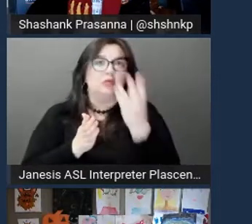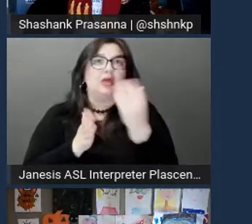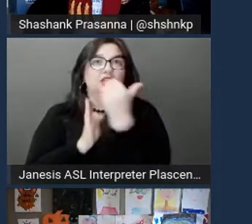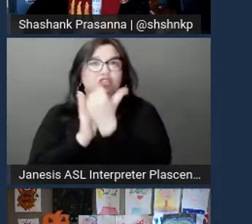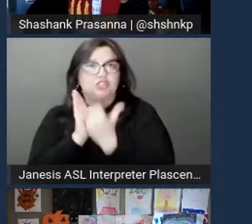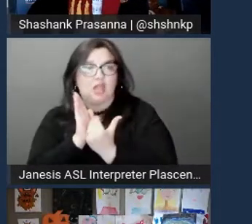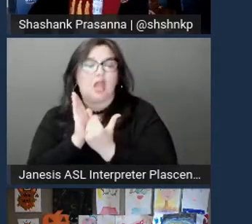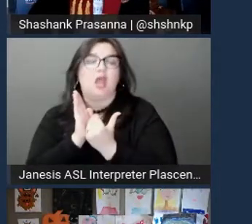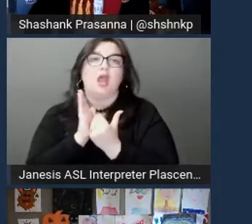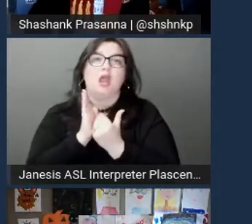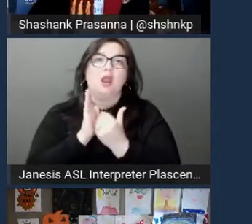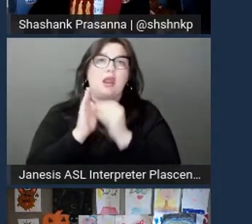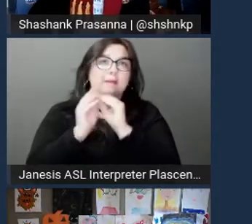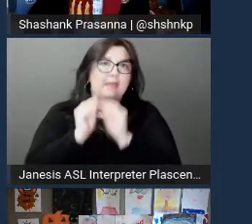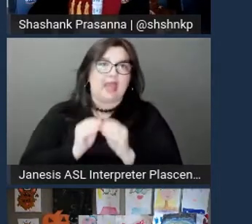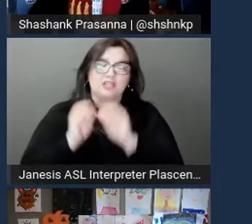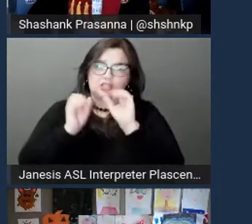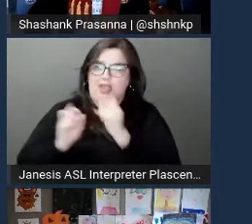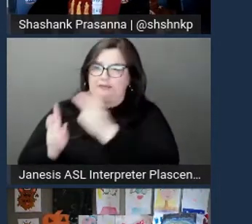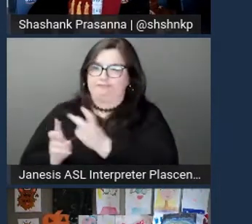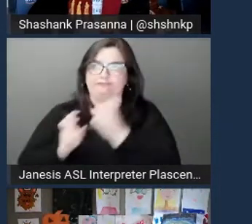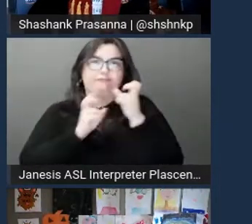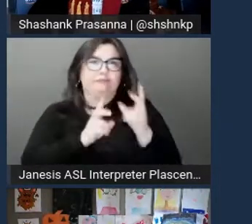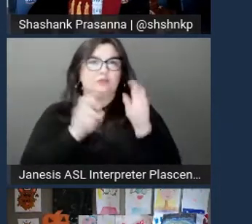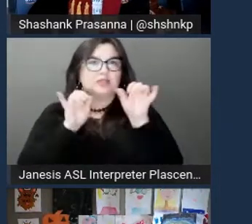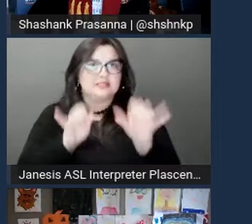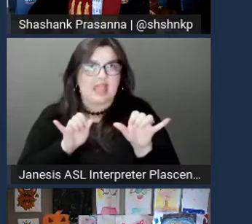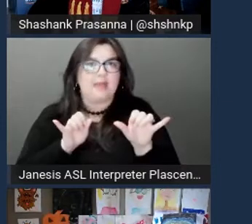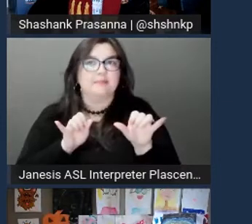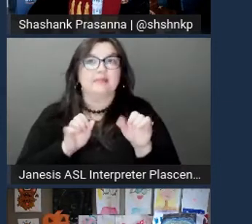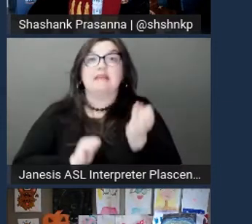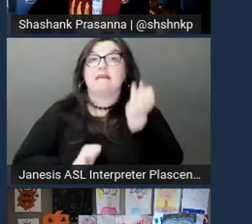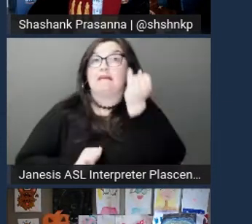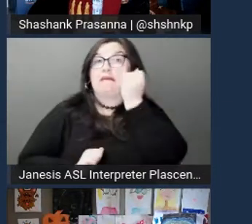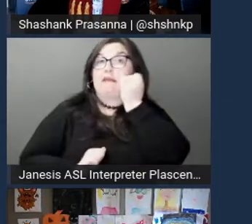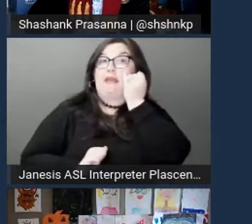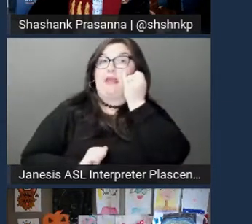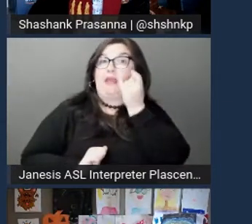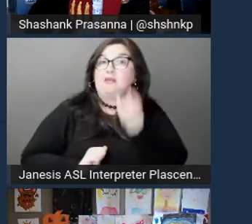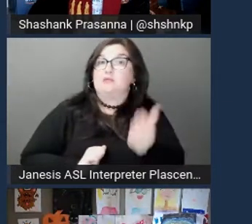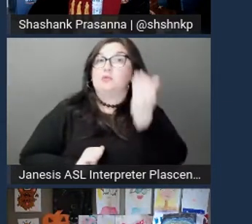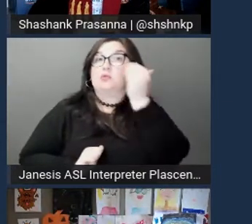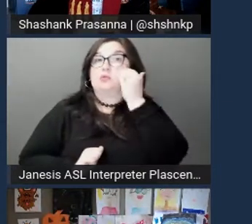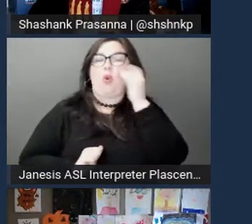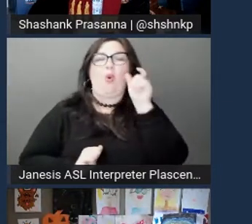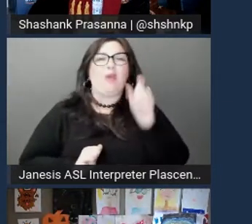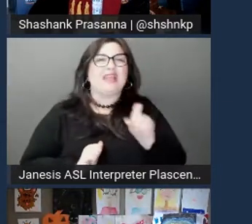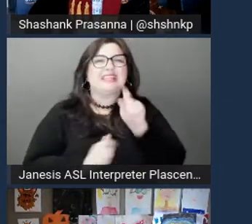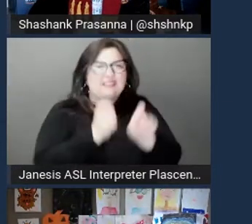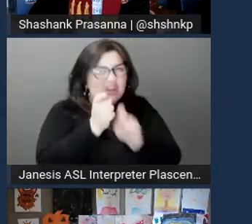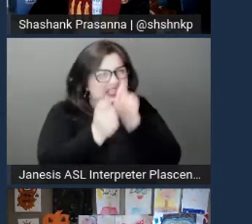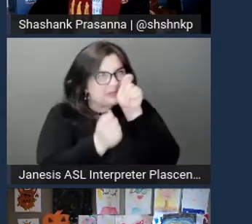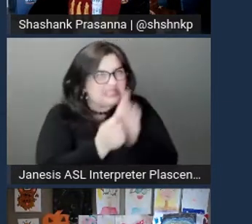You can just use the same purchase. But if you know that you need the, you require the specific purchase, then that's fine too.